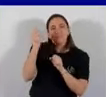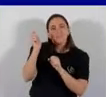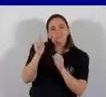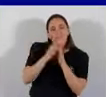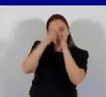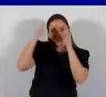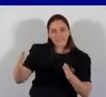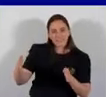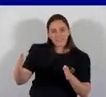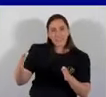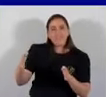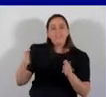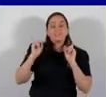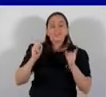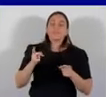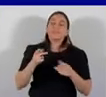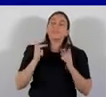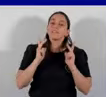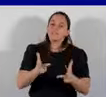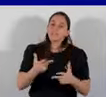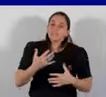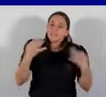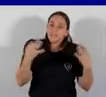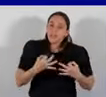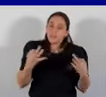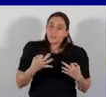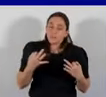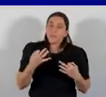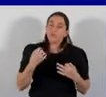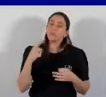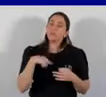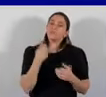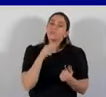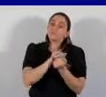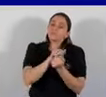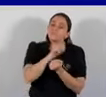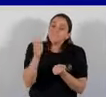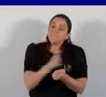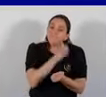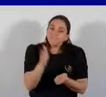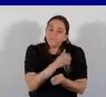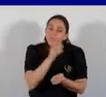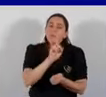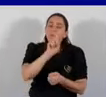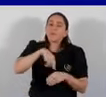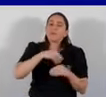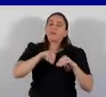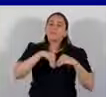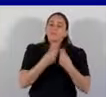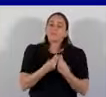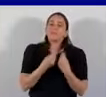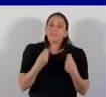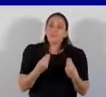And since the fallback of monetary policy Can be from 18 to 24 months